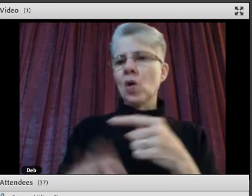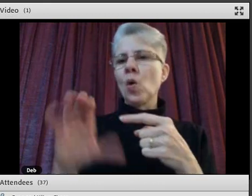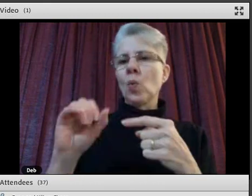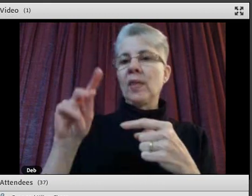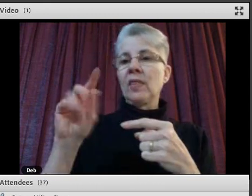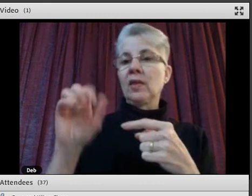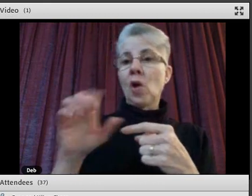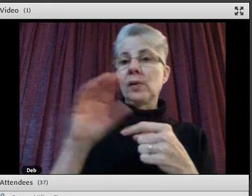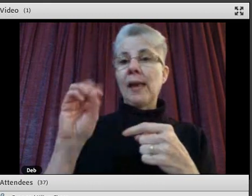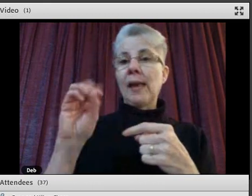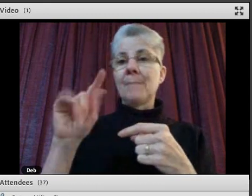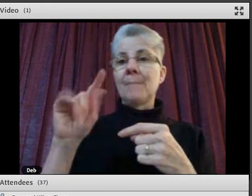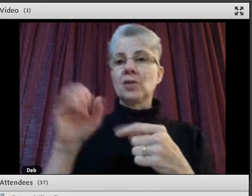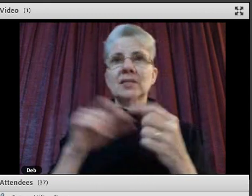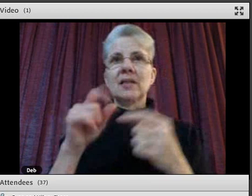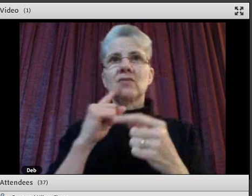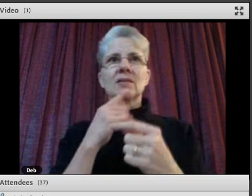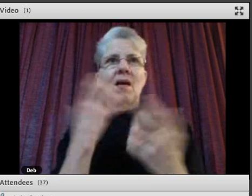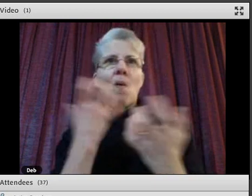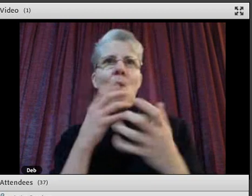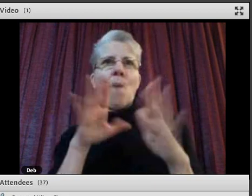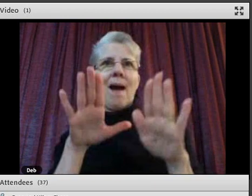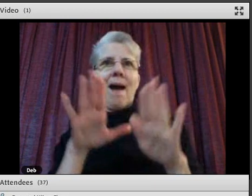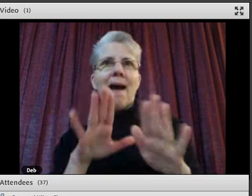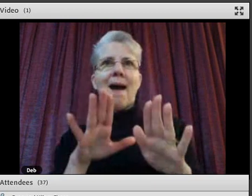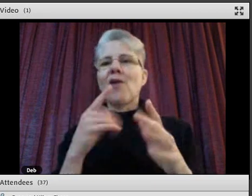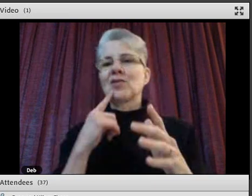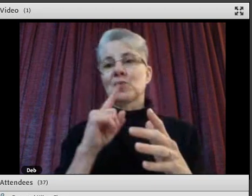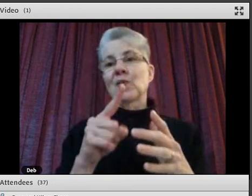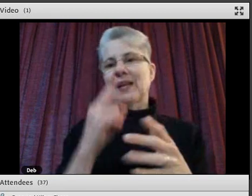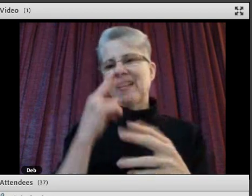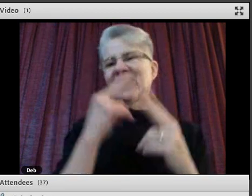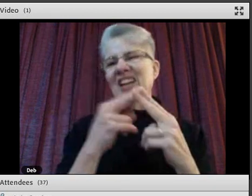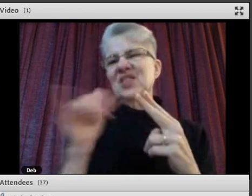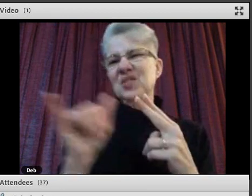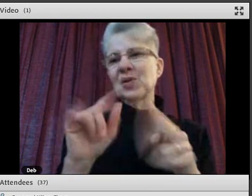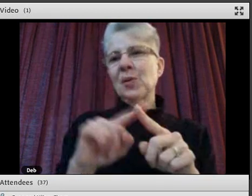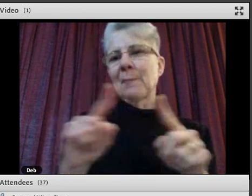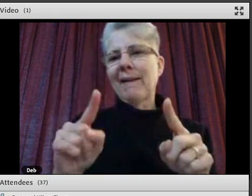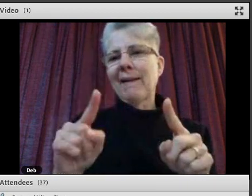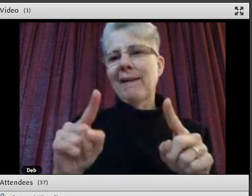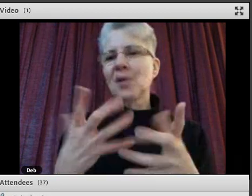besides just the "ooh and ahh" factor, although the "ooh and ahh" factors are really fun, too.